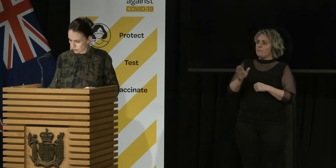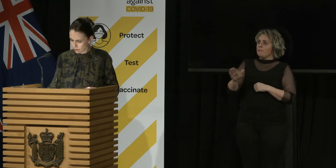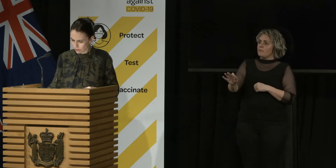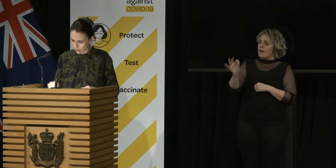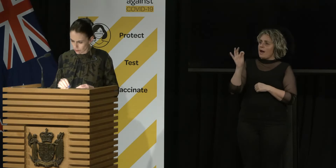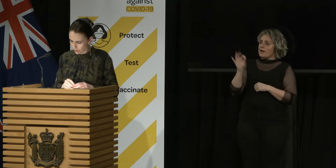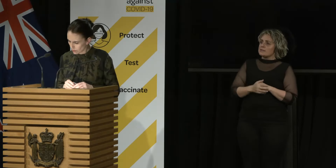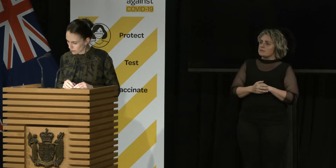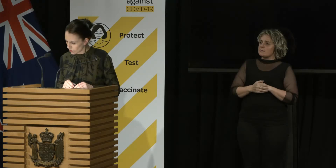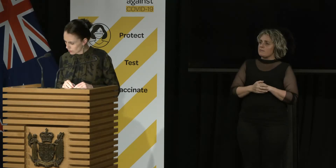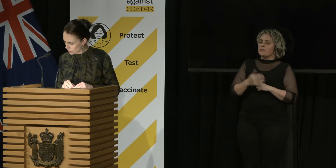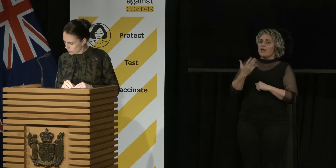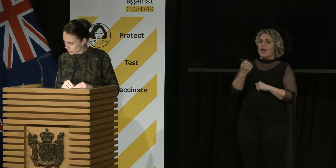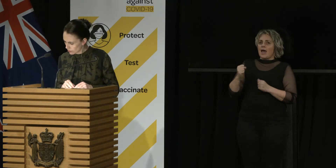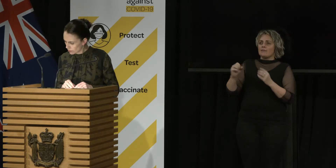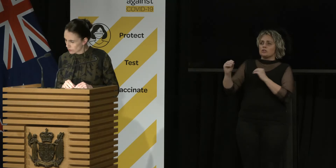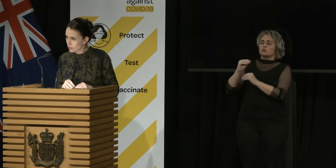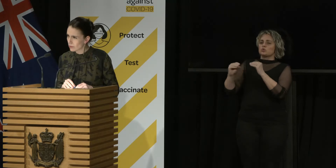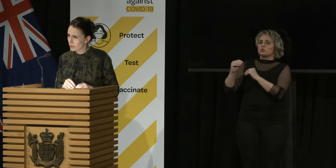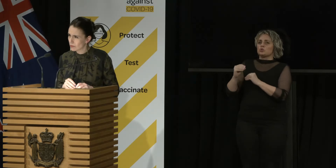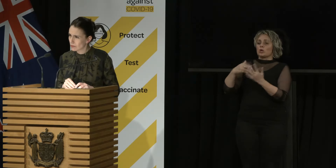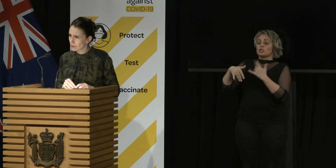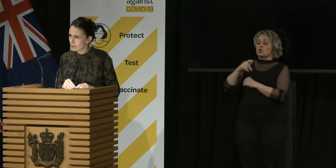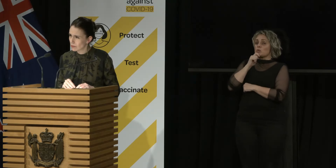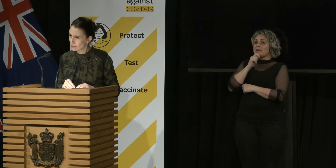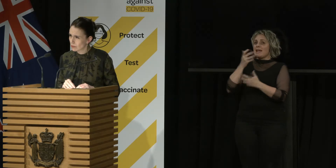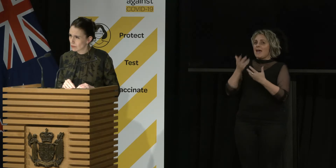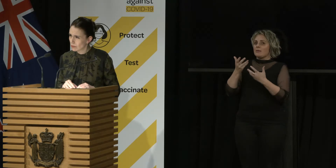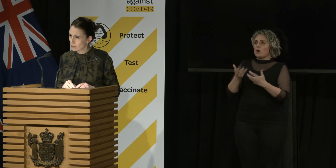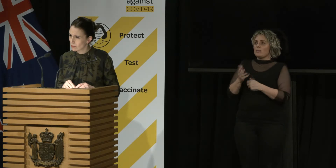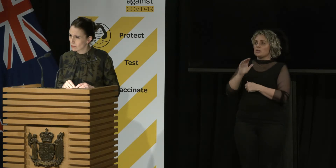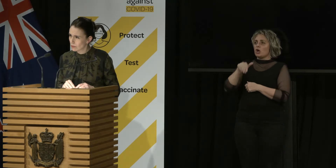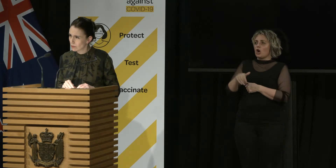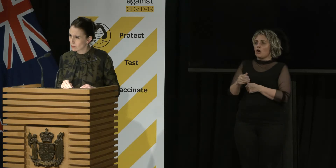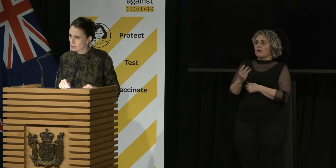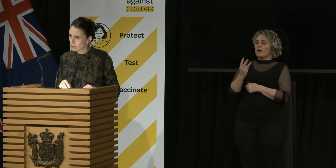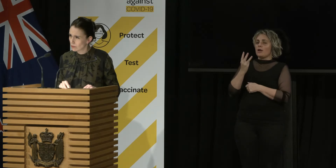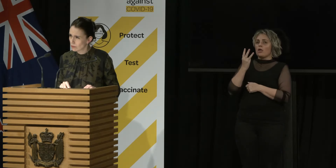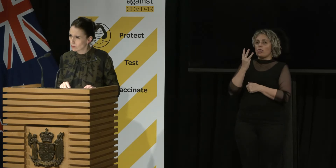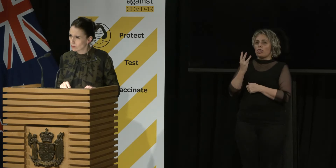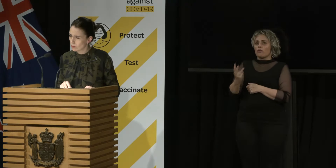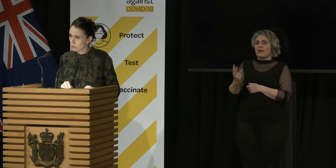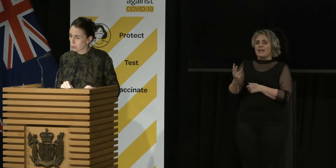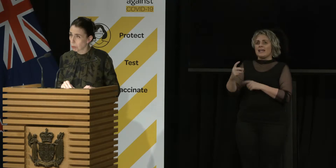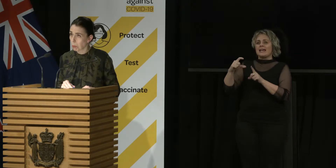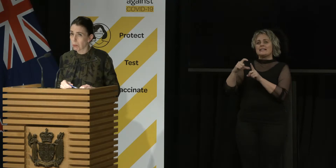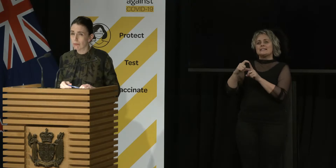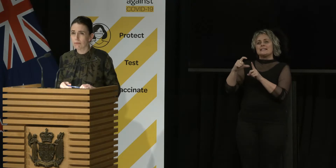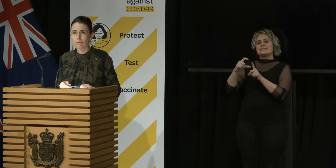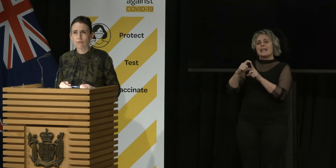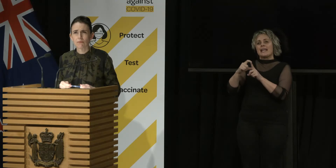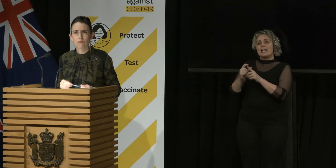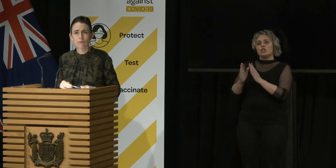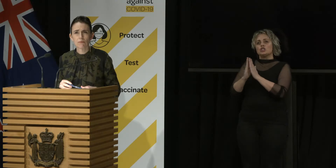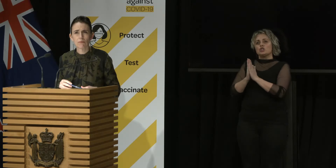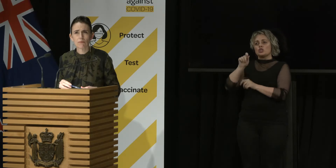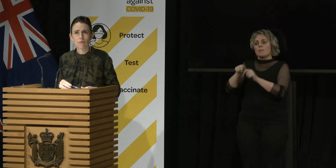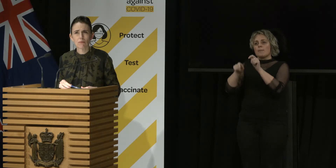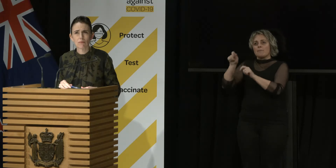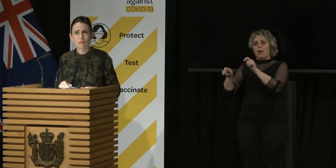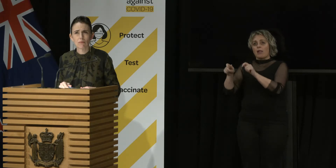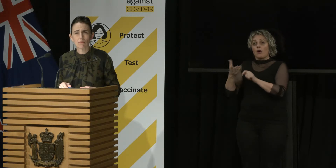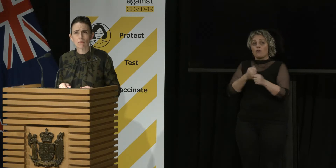aggressive approach.